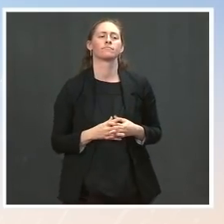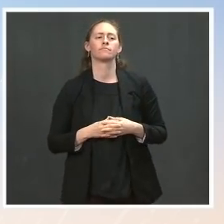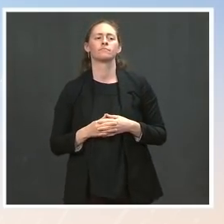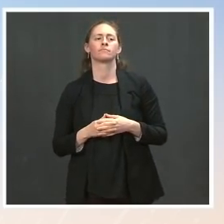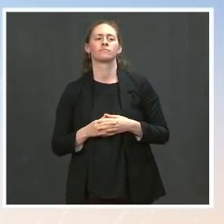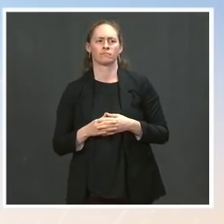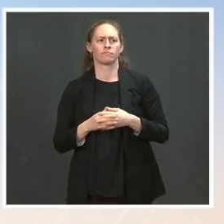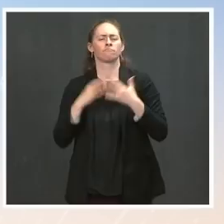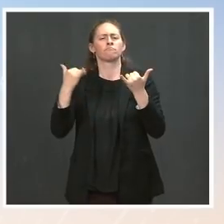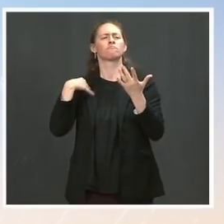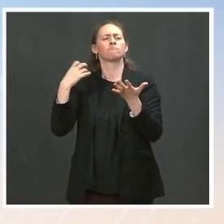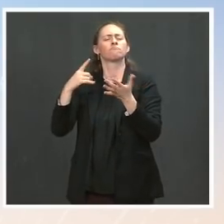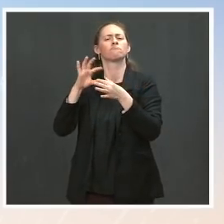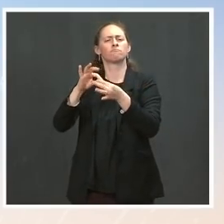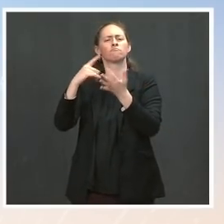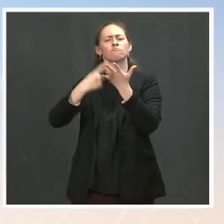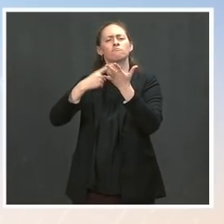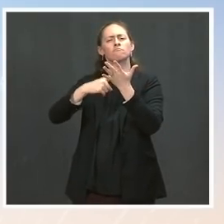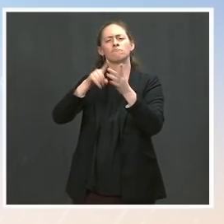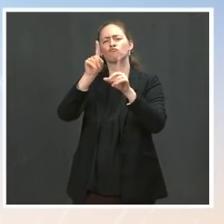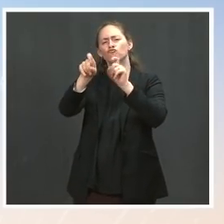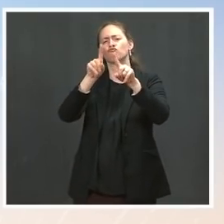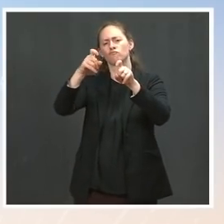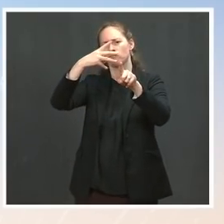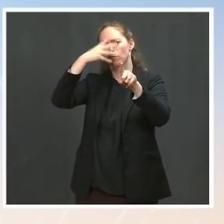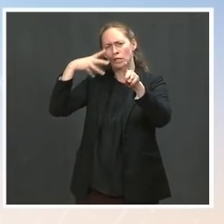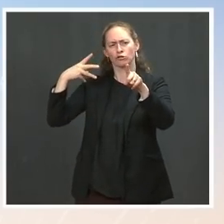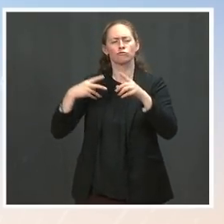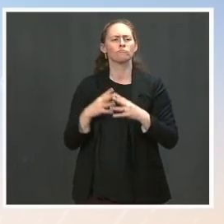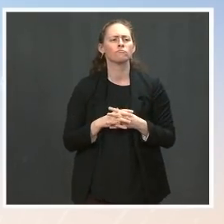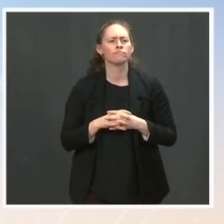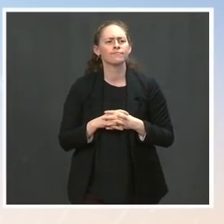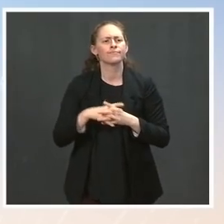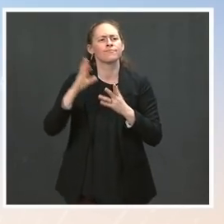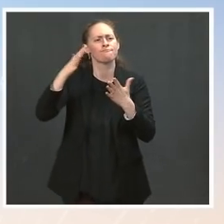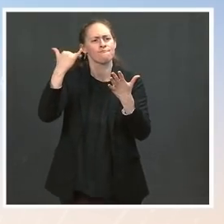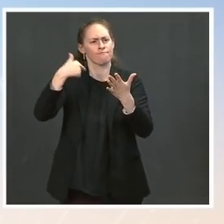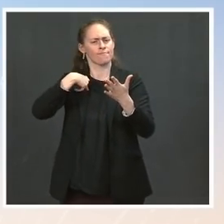We understand that there was an agreement with Honduras, Mexico,